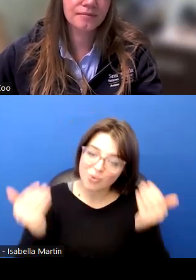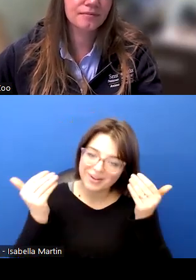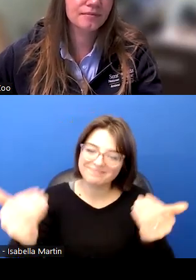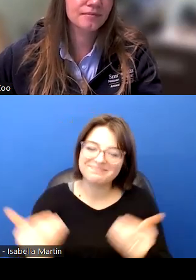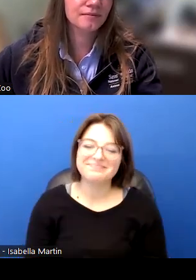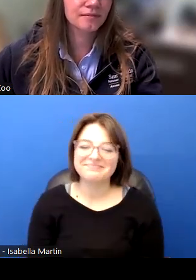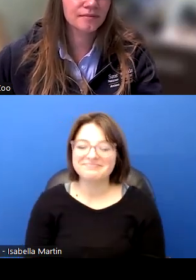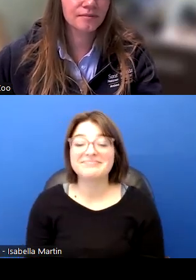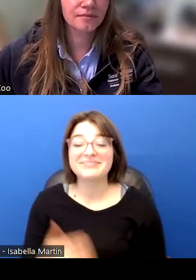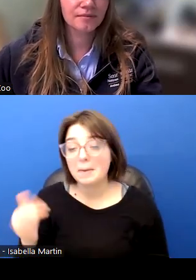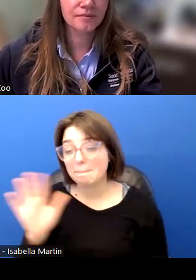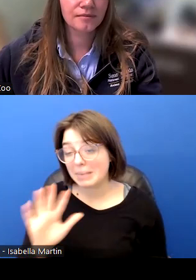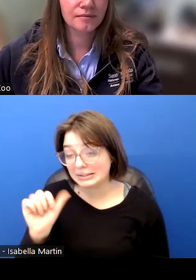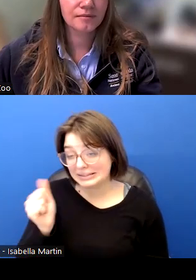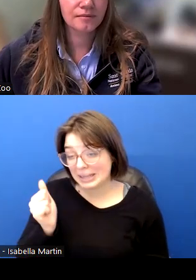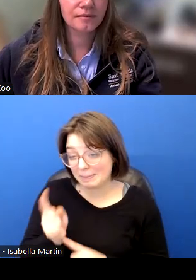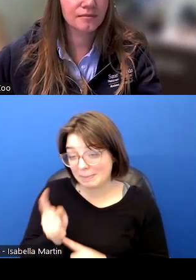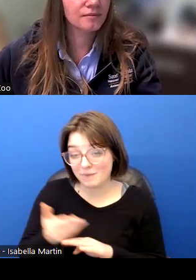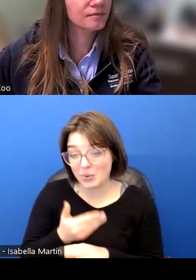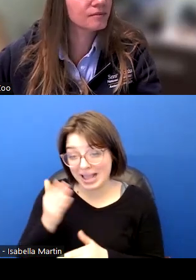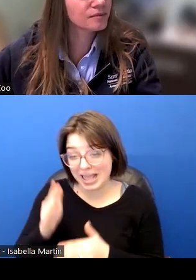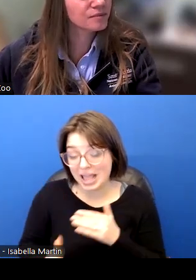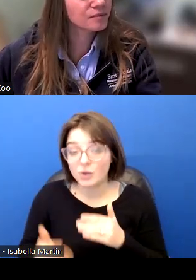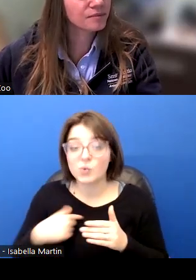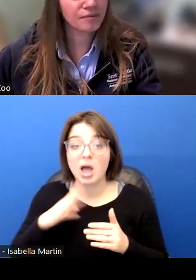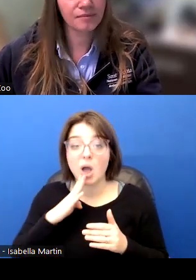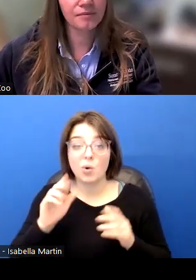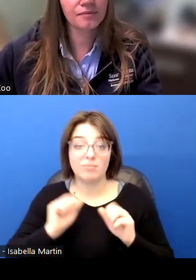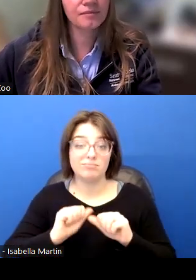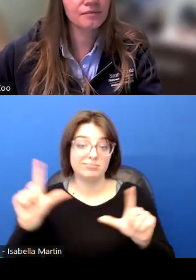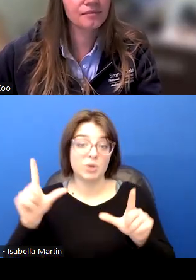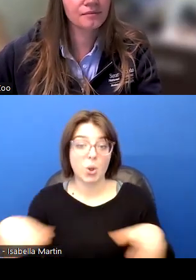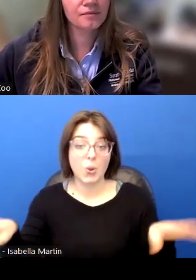about 10 minutes out. So I am going to launch our closing poll I know some folks might need to move